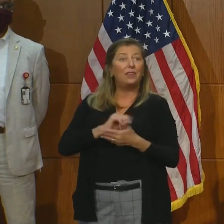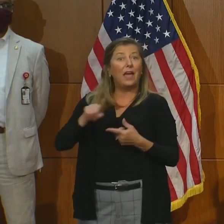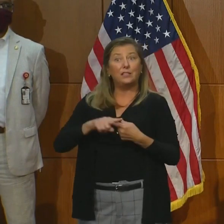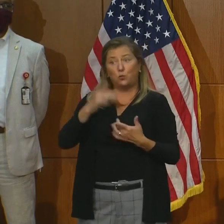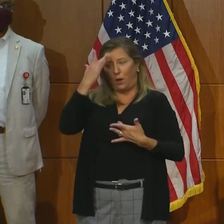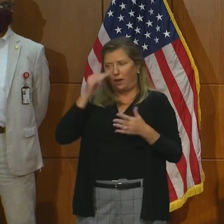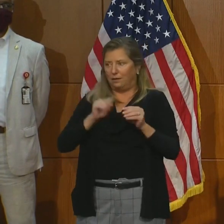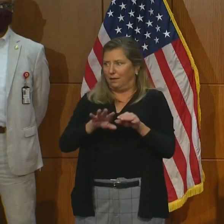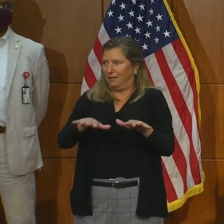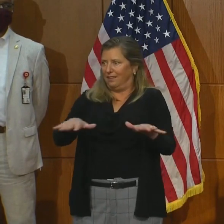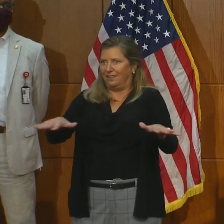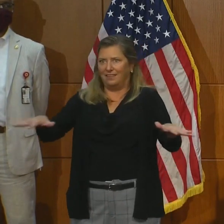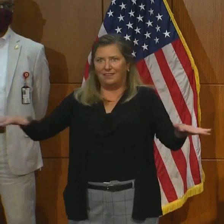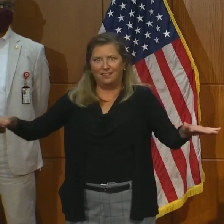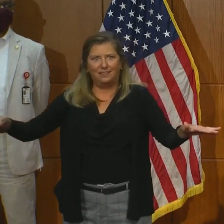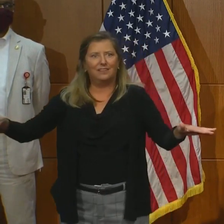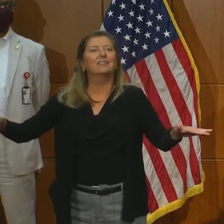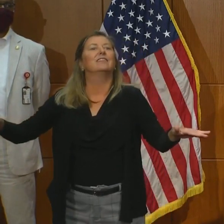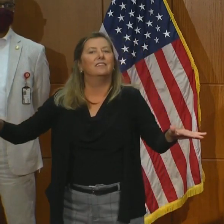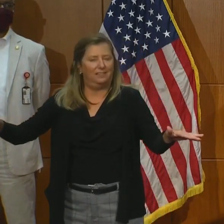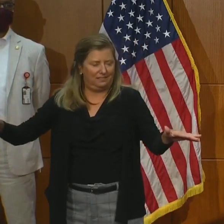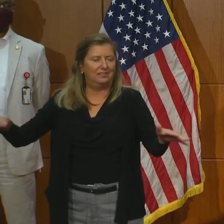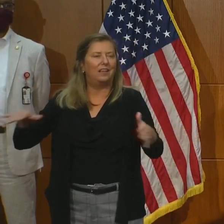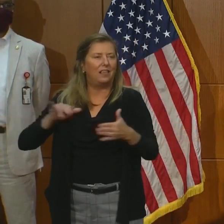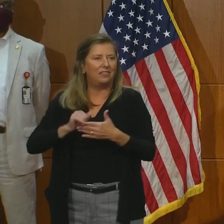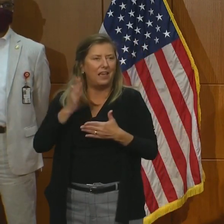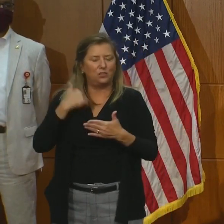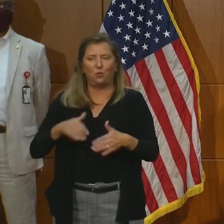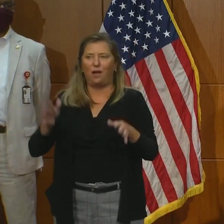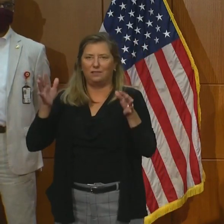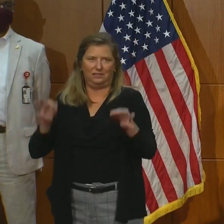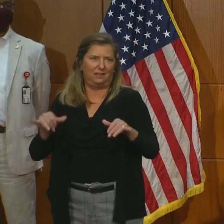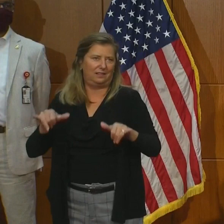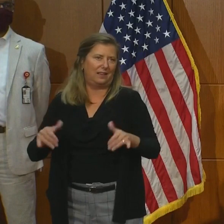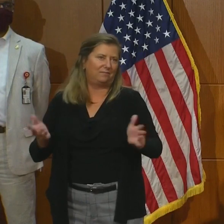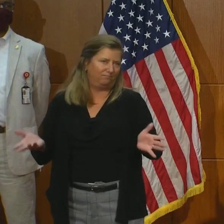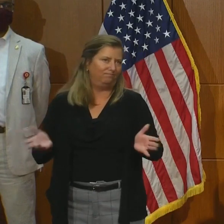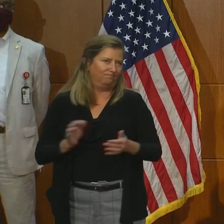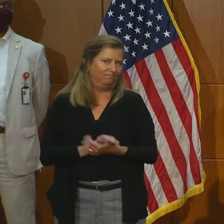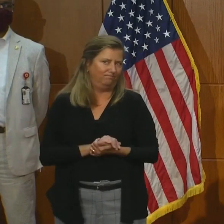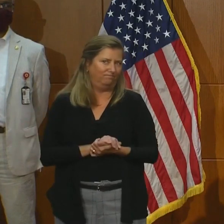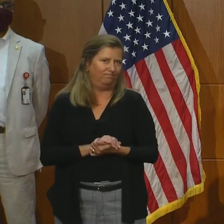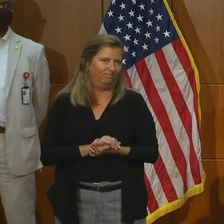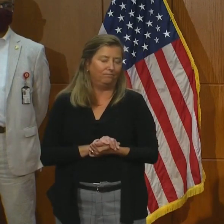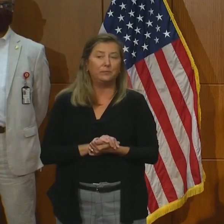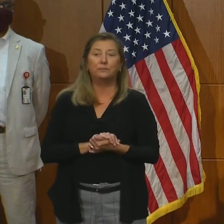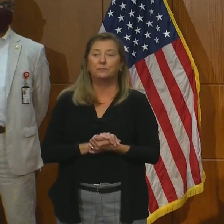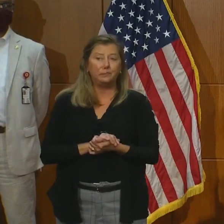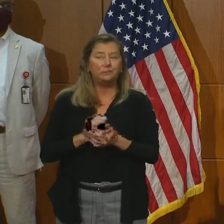ABOUT SOCIAL DISTANCING AFTER YOU'VE HAD A COUPLE OF DRINKS. THAT'S WHEN THE VIRUS GETS